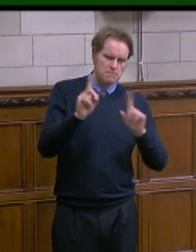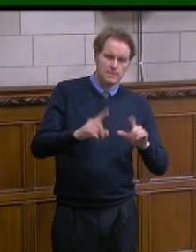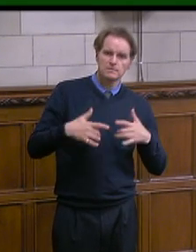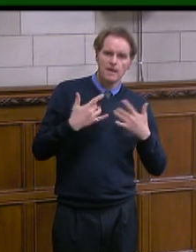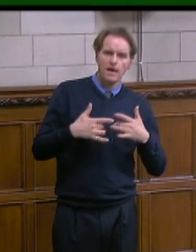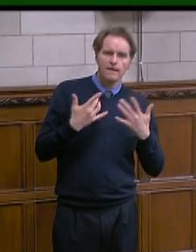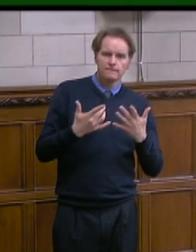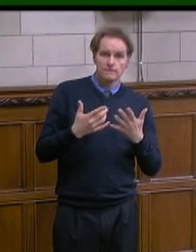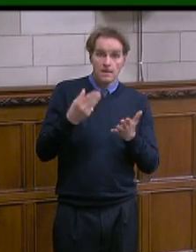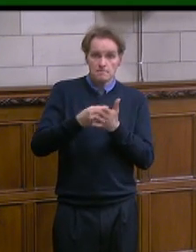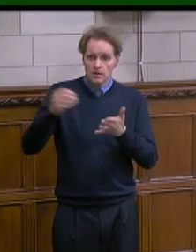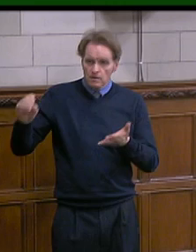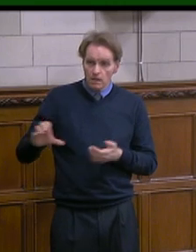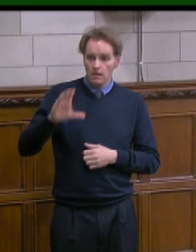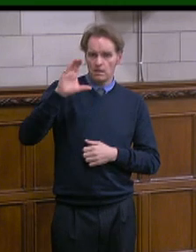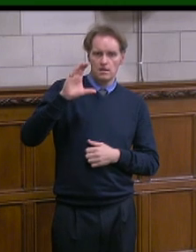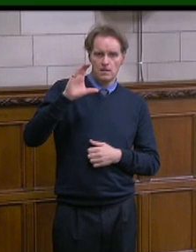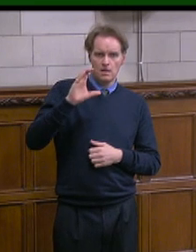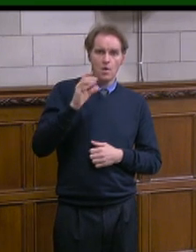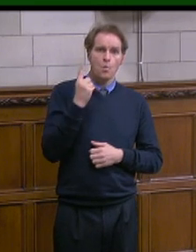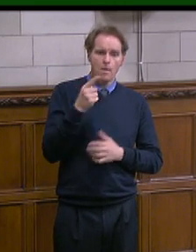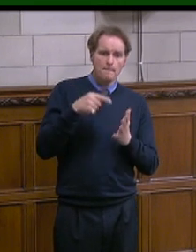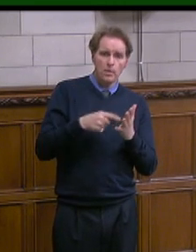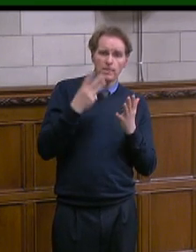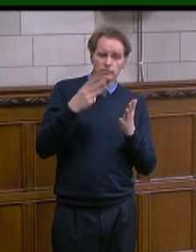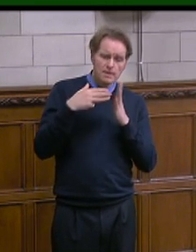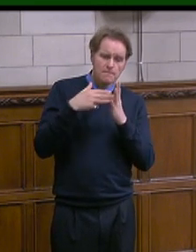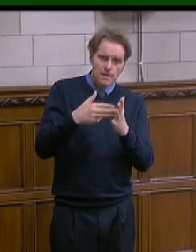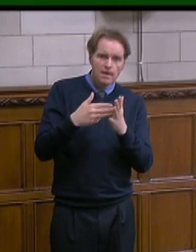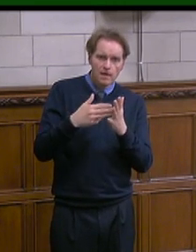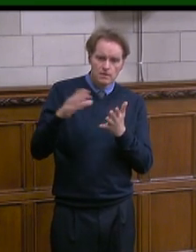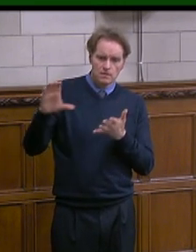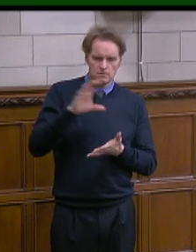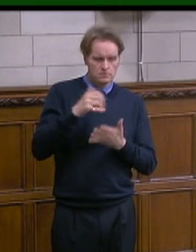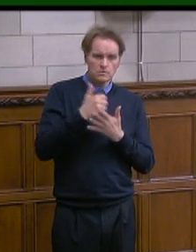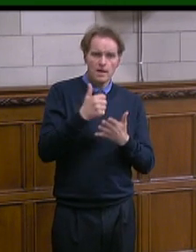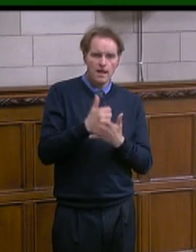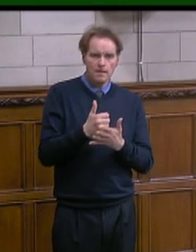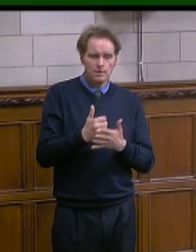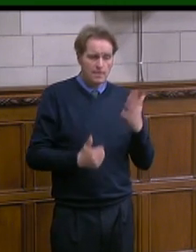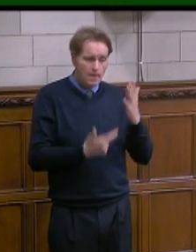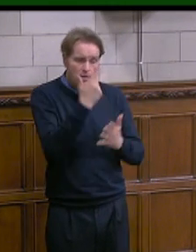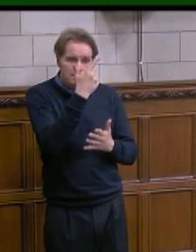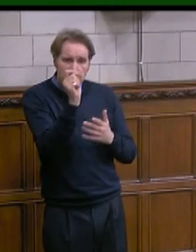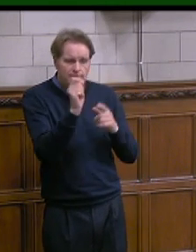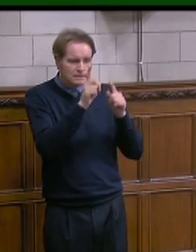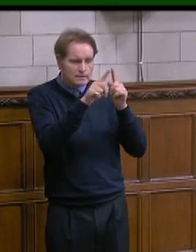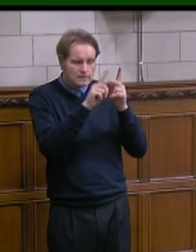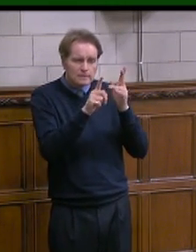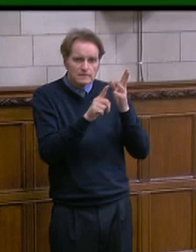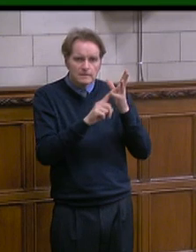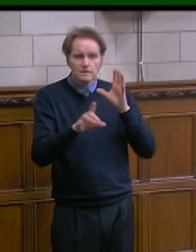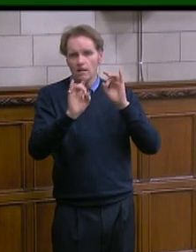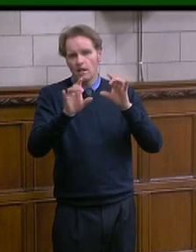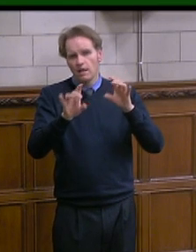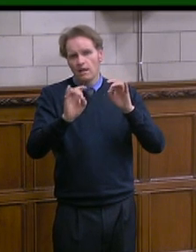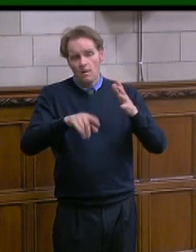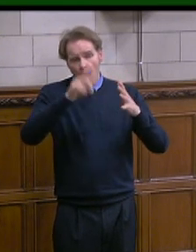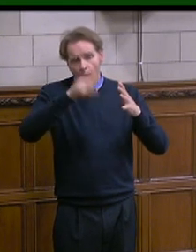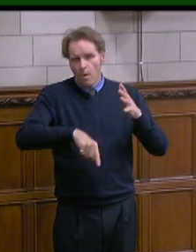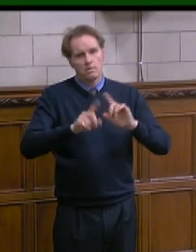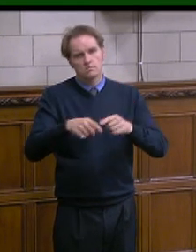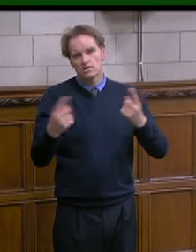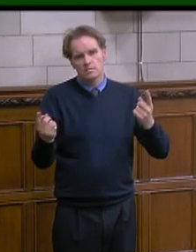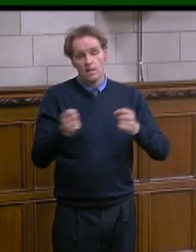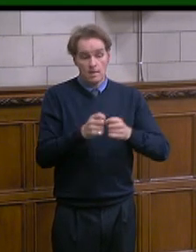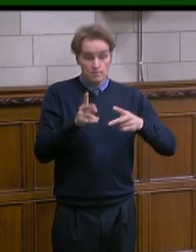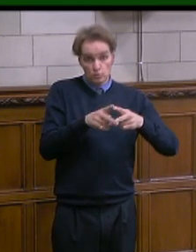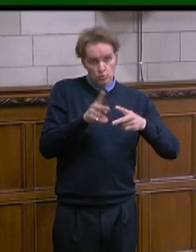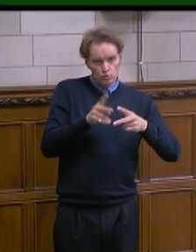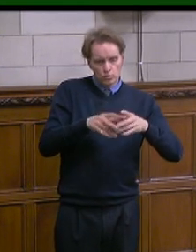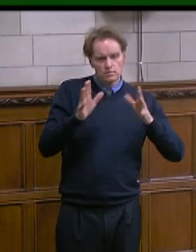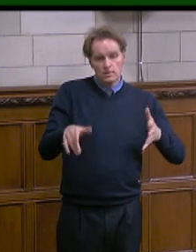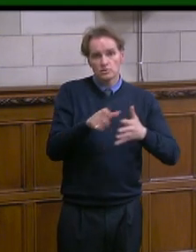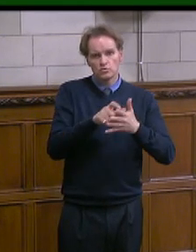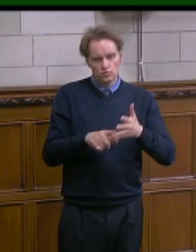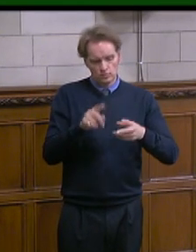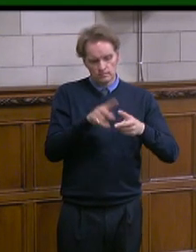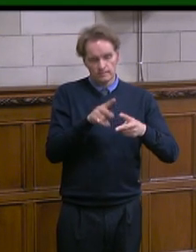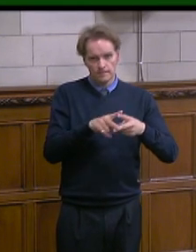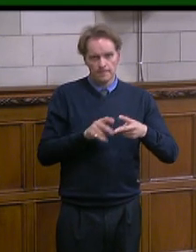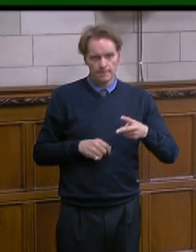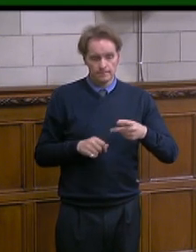I shall not go through all 70 actions, but I will highlight a couple.